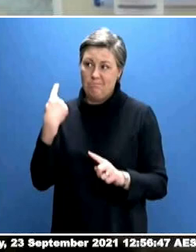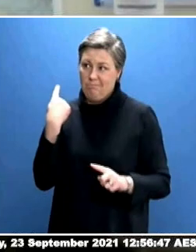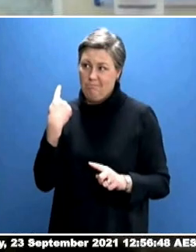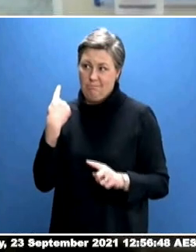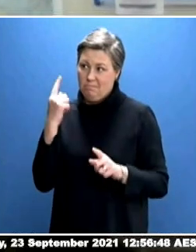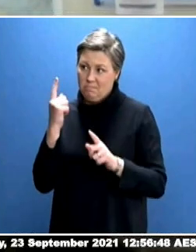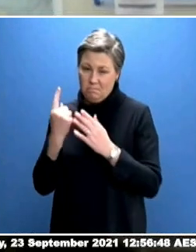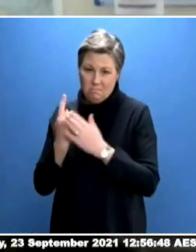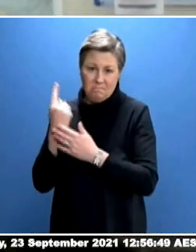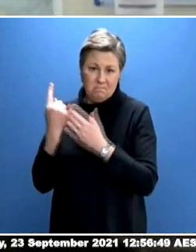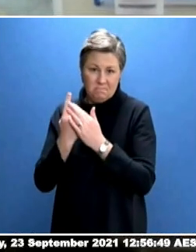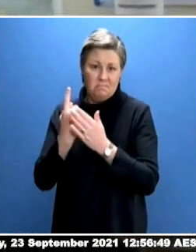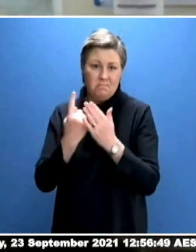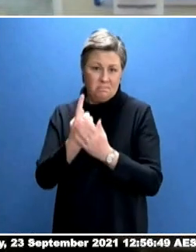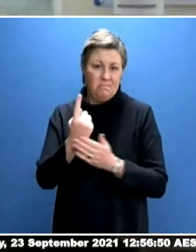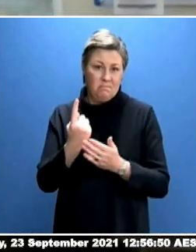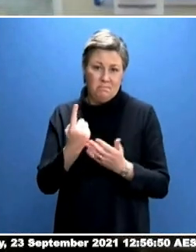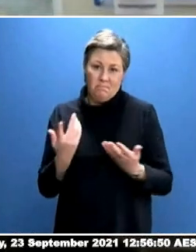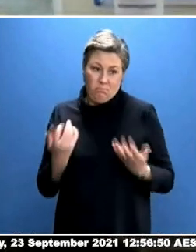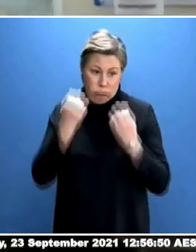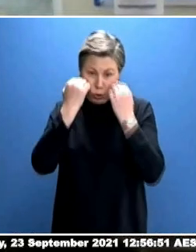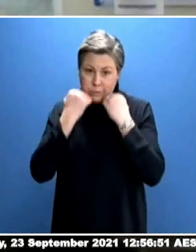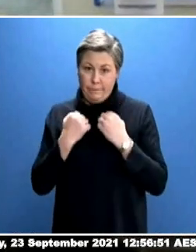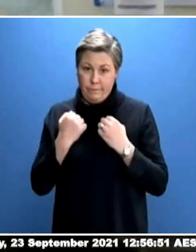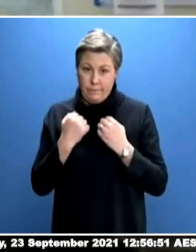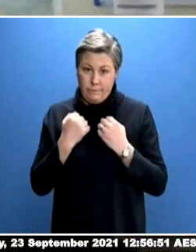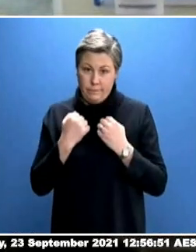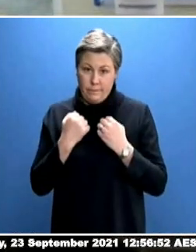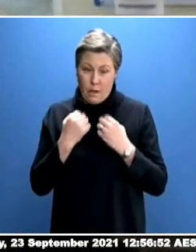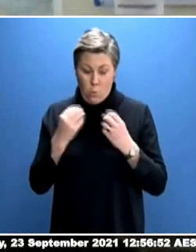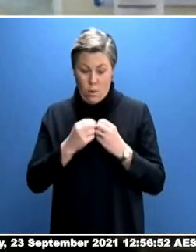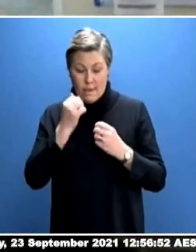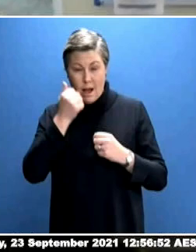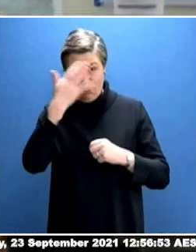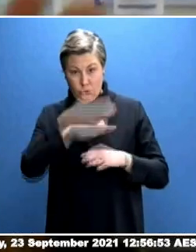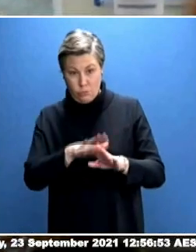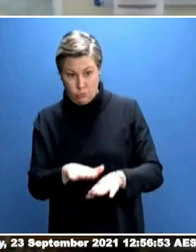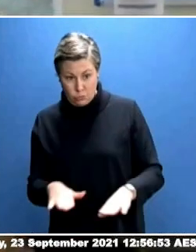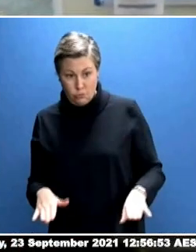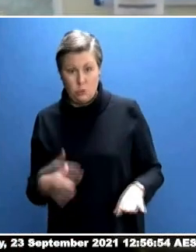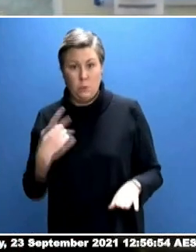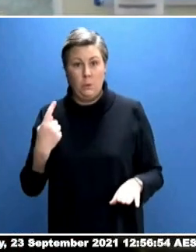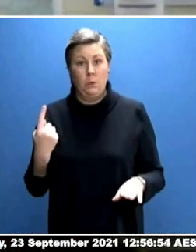concerns, particularly around the space of Aboriginal children in the justice system